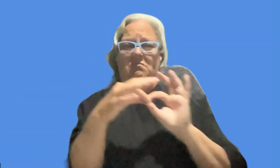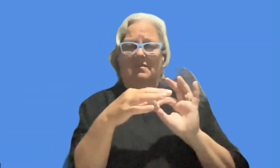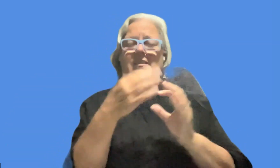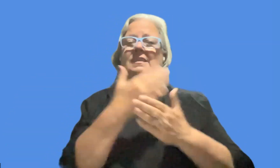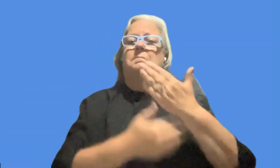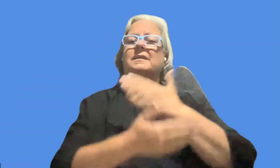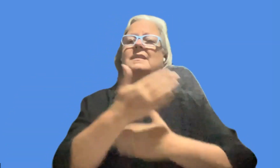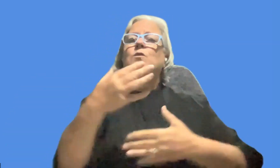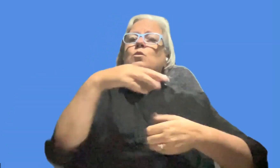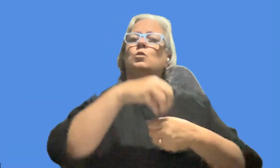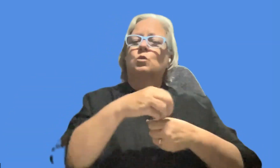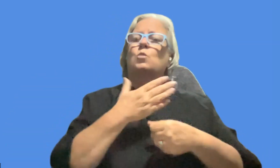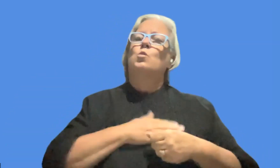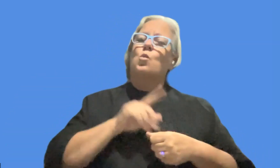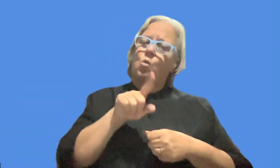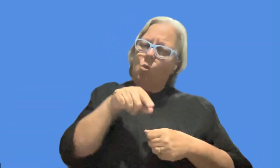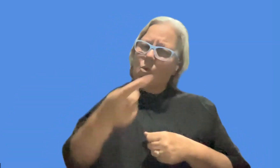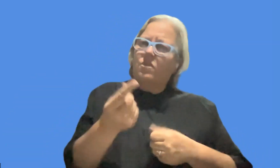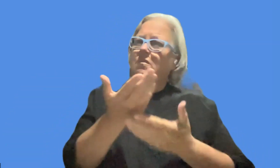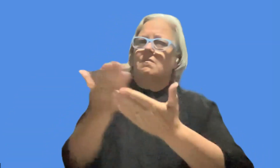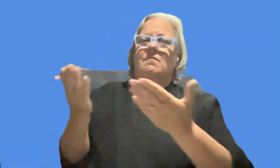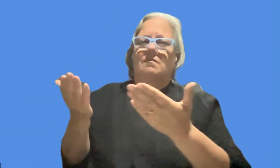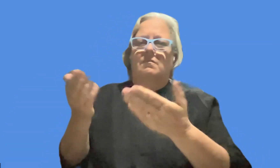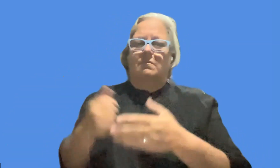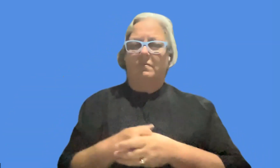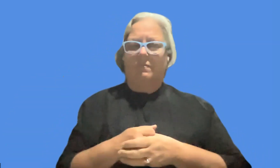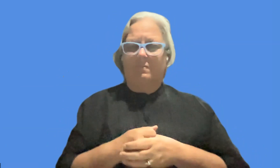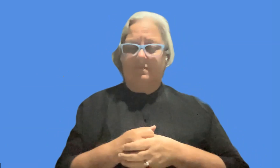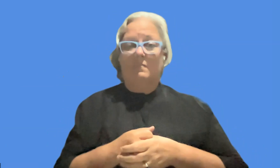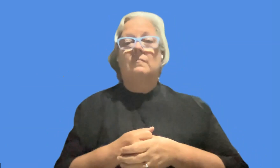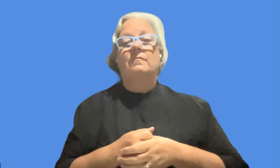Particularly including is events that are not related specifically